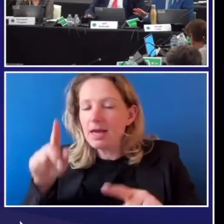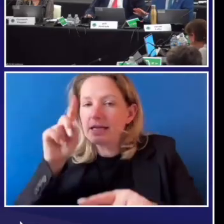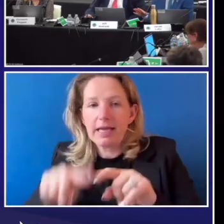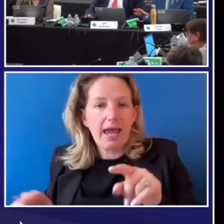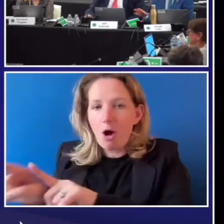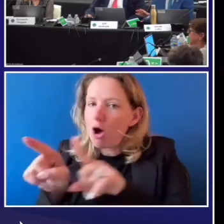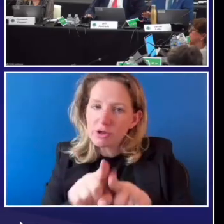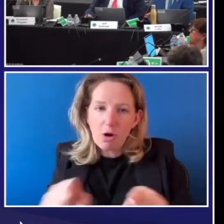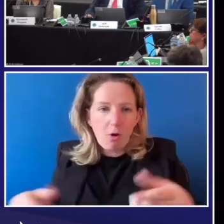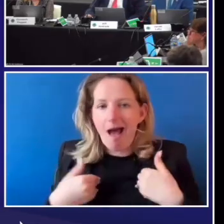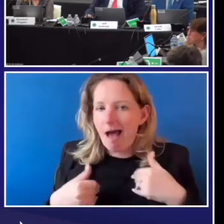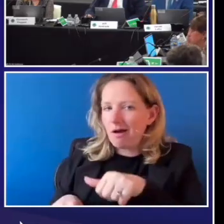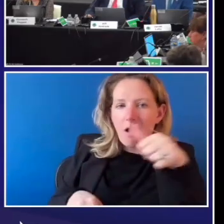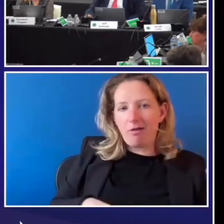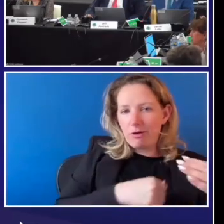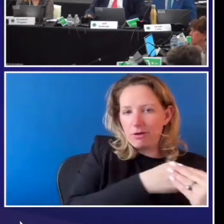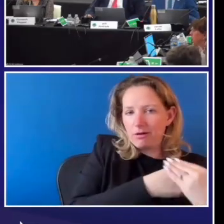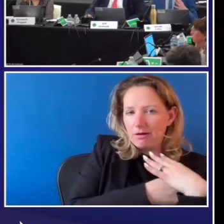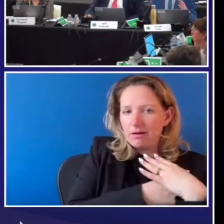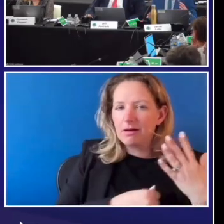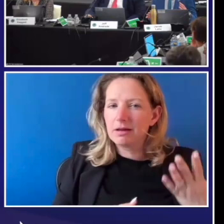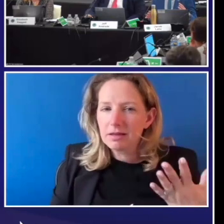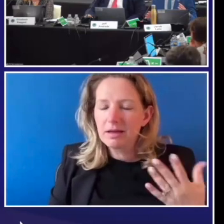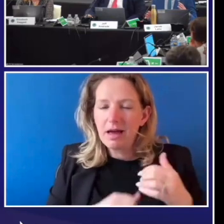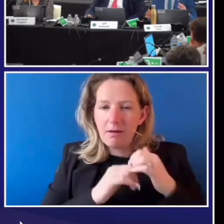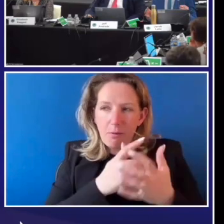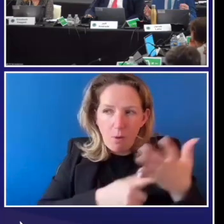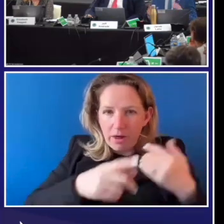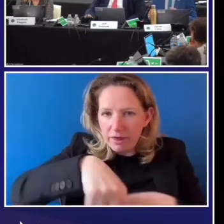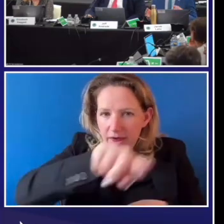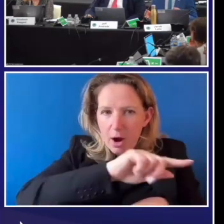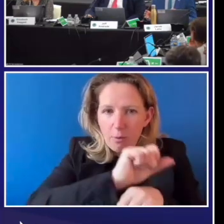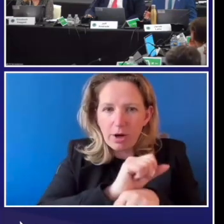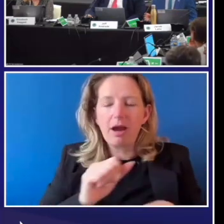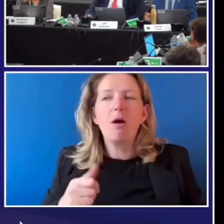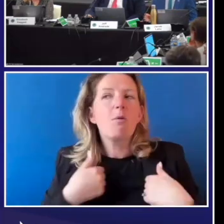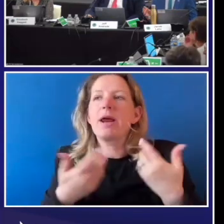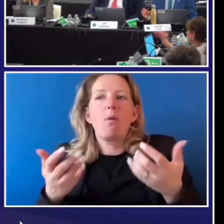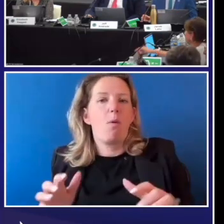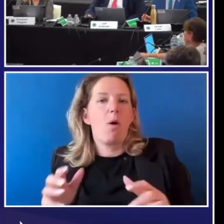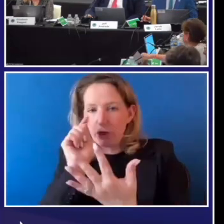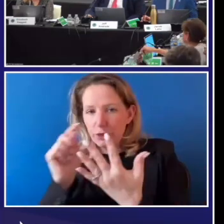by, uh, you know, the stuff that they're working on. We don't want them to have a conflict of interest while they're establishing